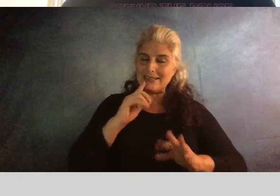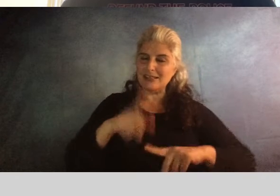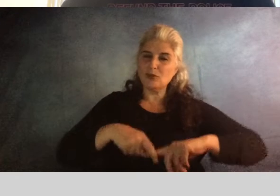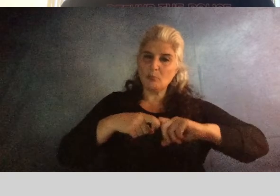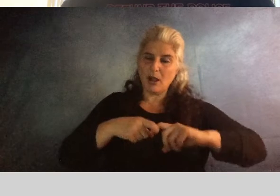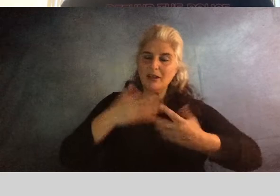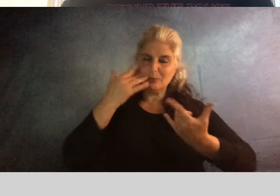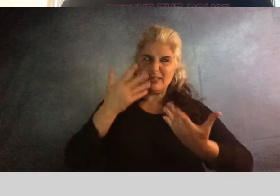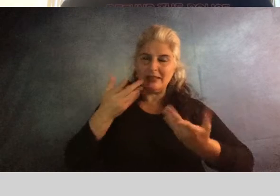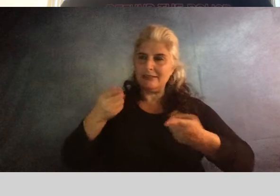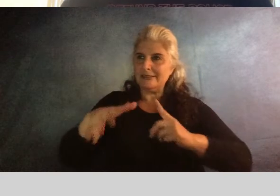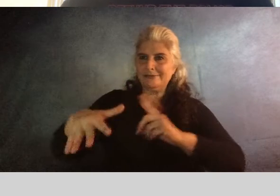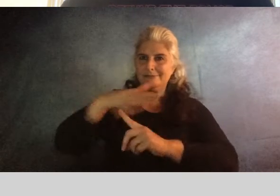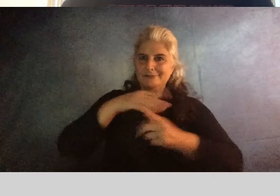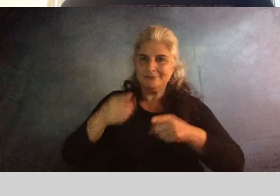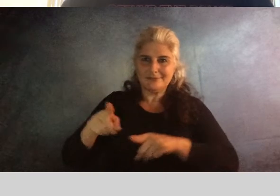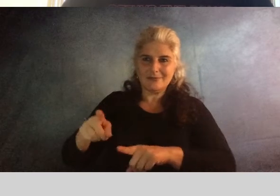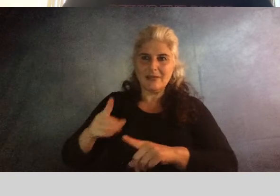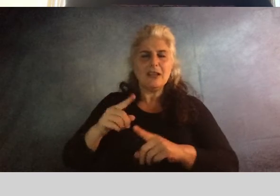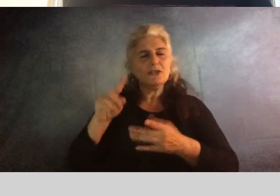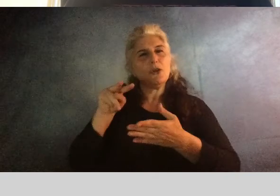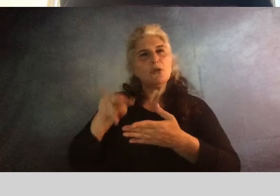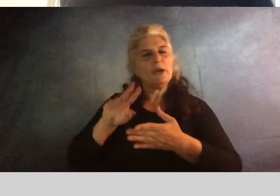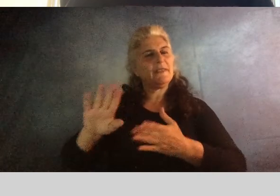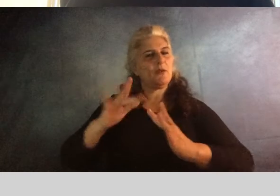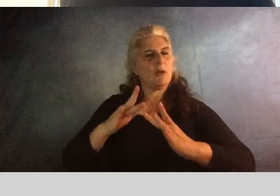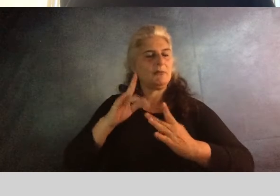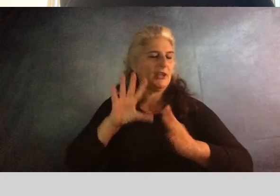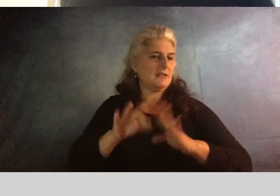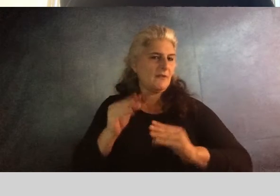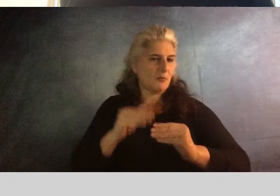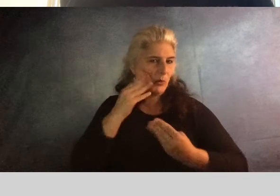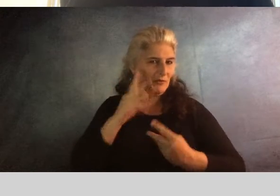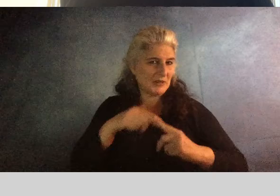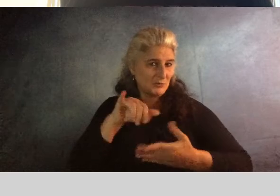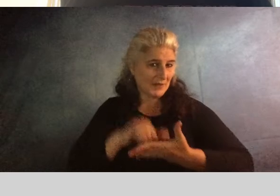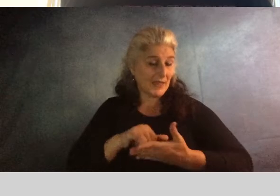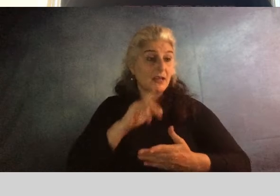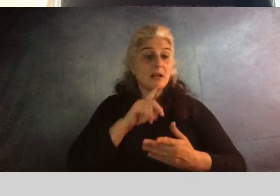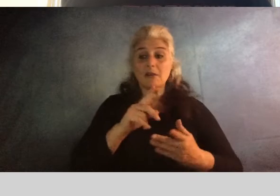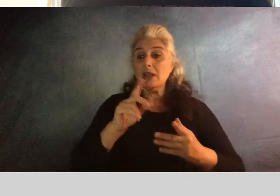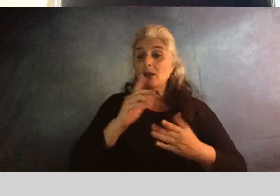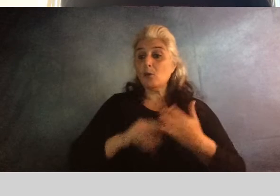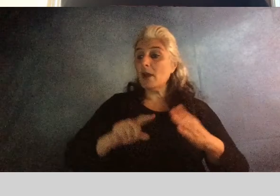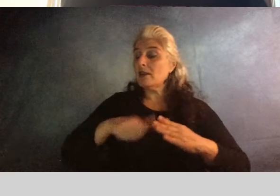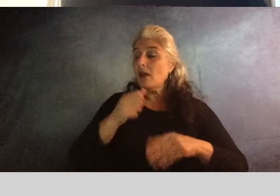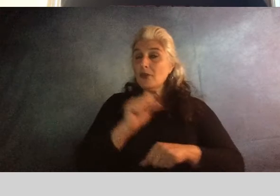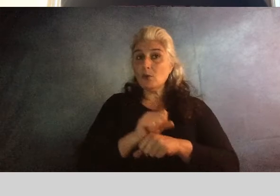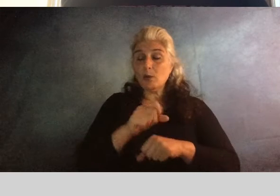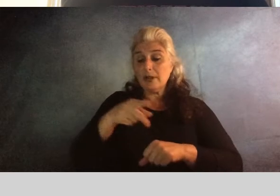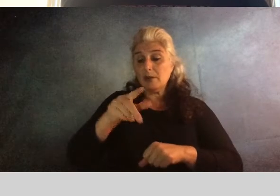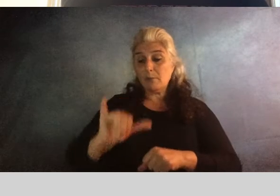for the latest information about this program. What other work in PyPI has been grant funded?